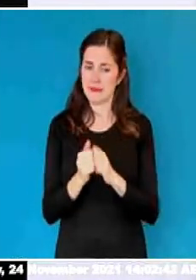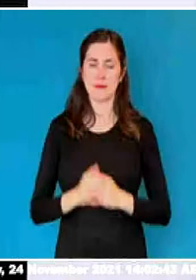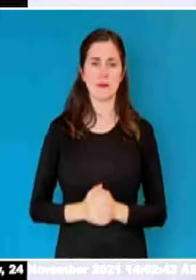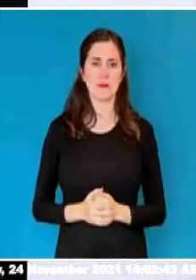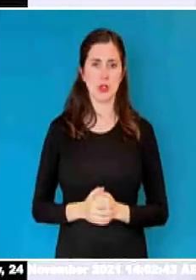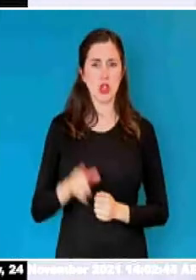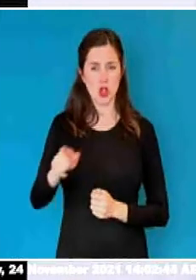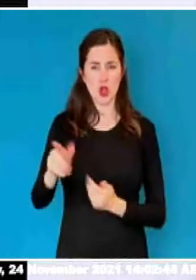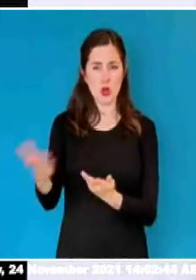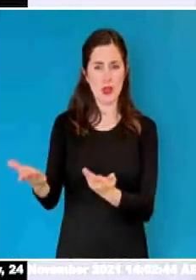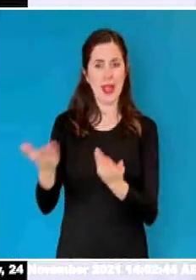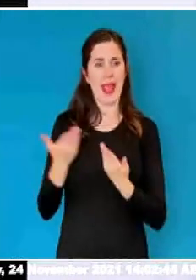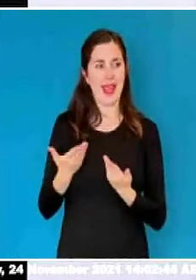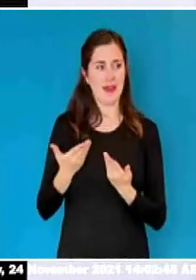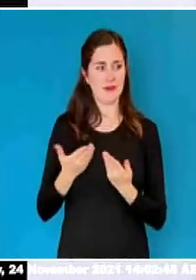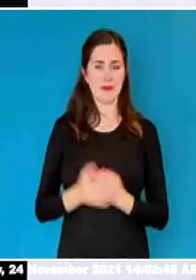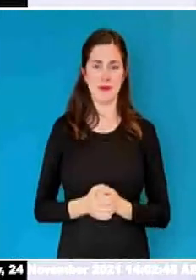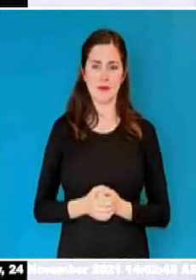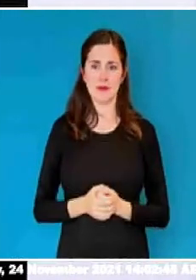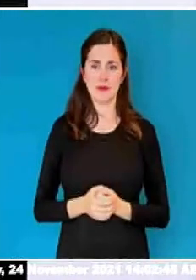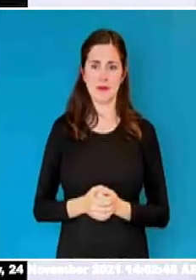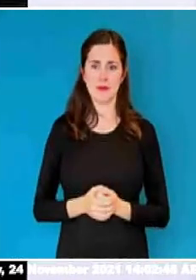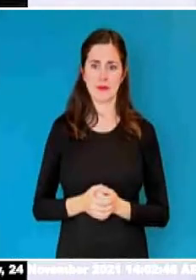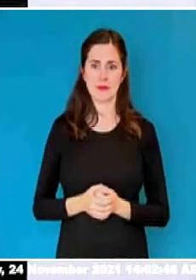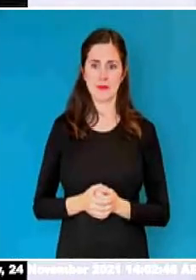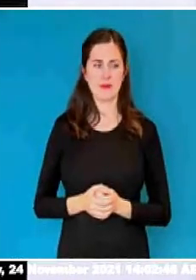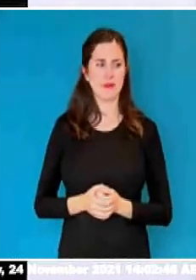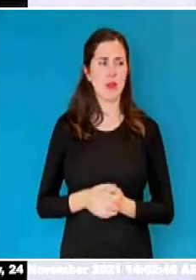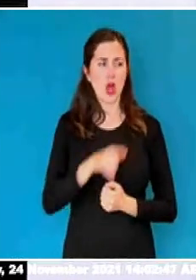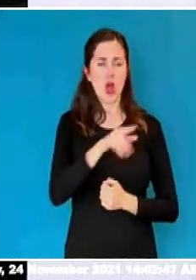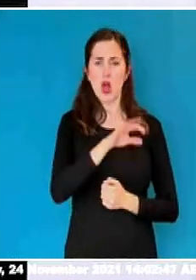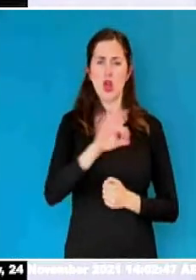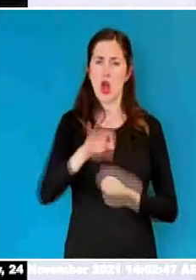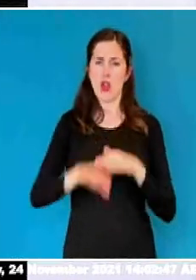the Royal Commission, which is not the whole of the report, which is very detailed and has